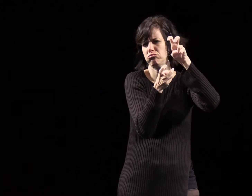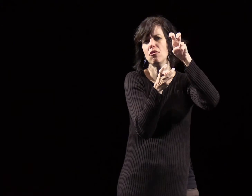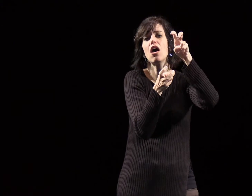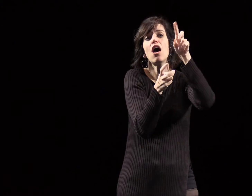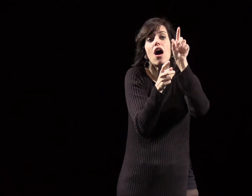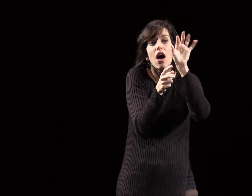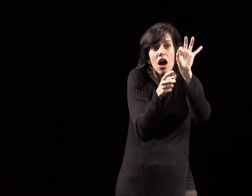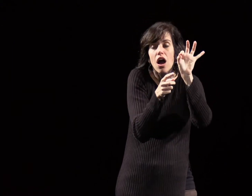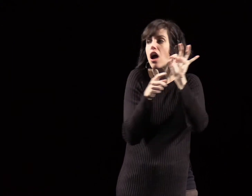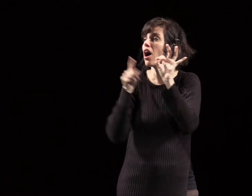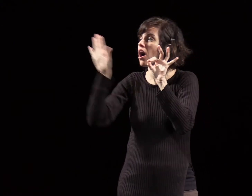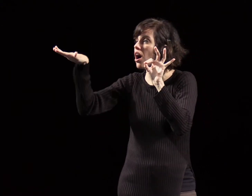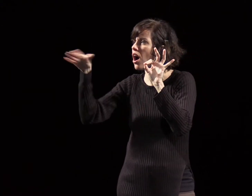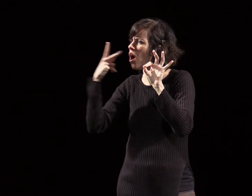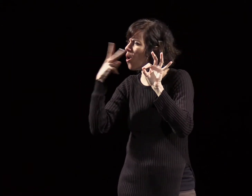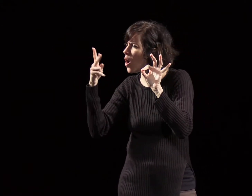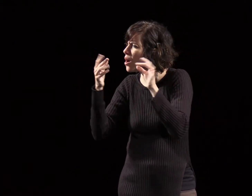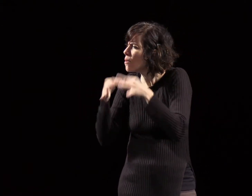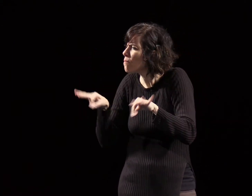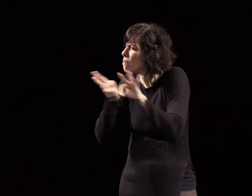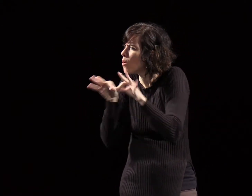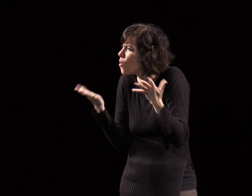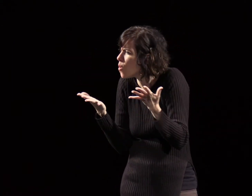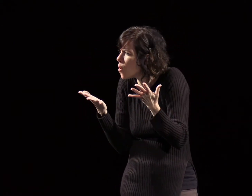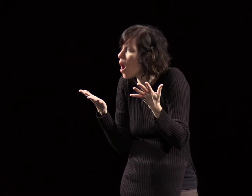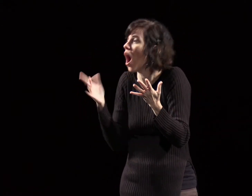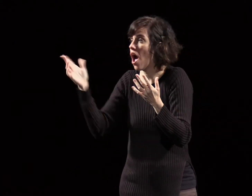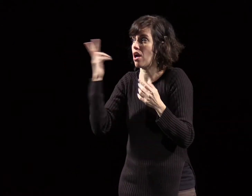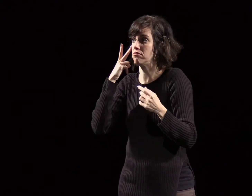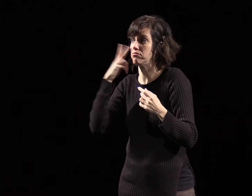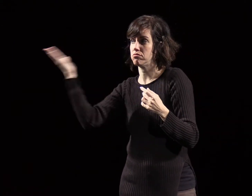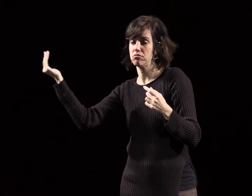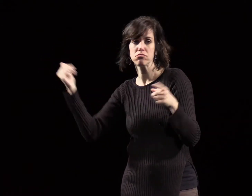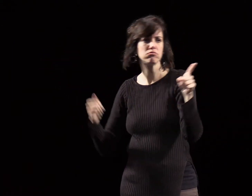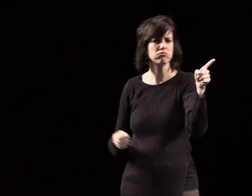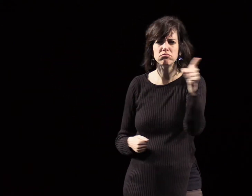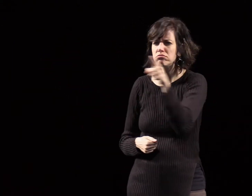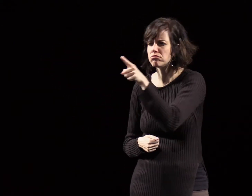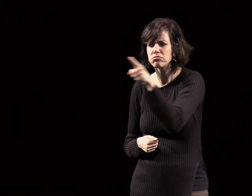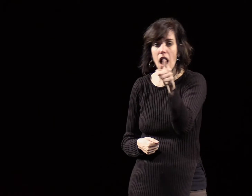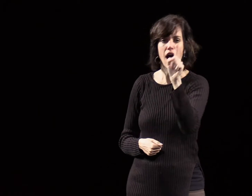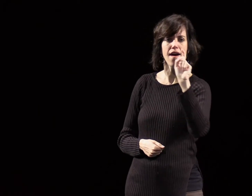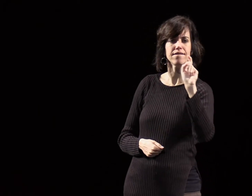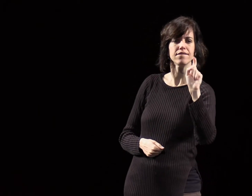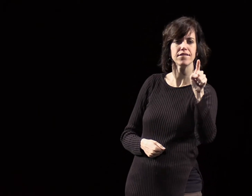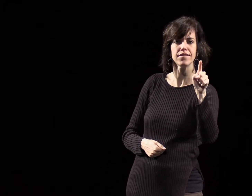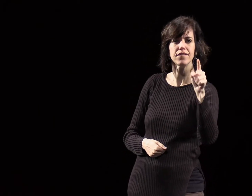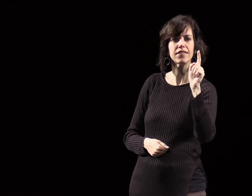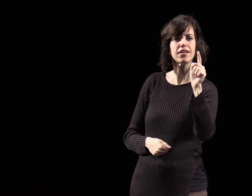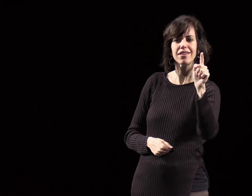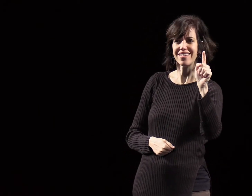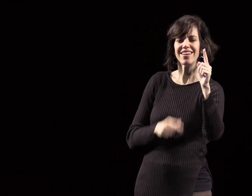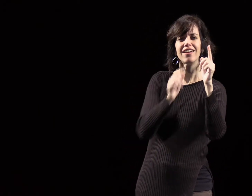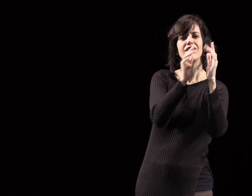or just look back on that important concept, then you can mark it with a bookmark.